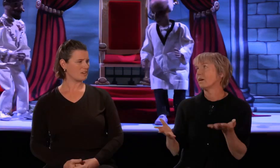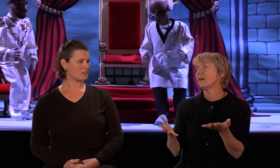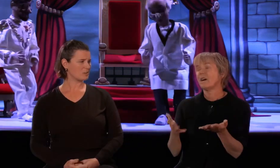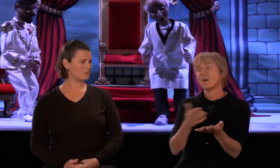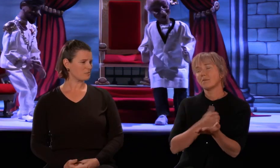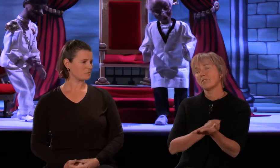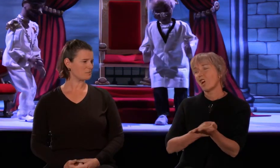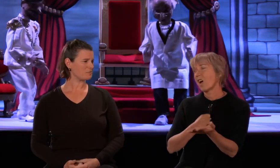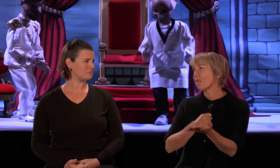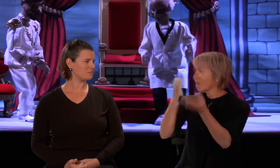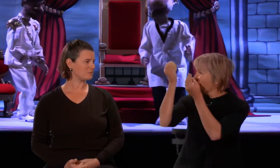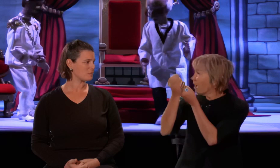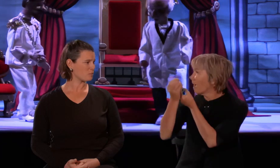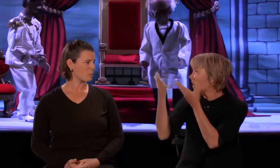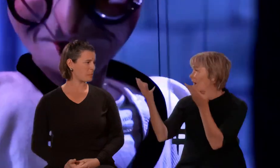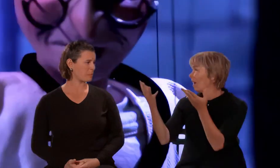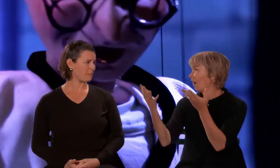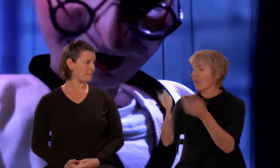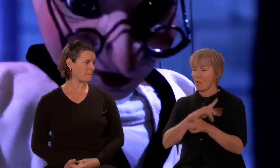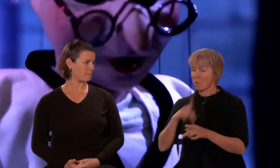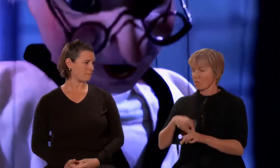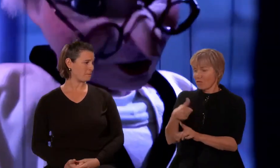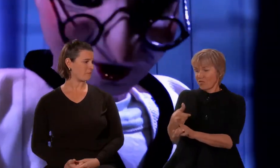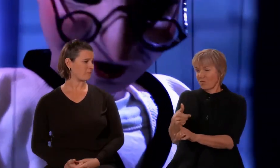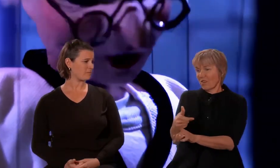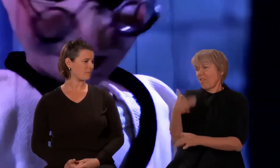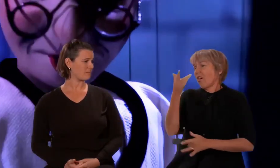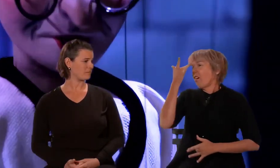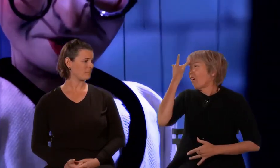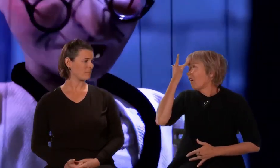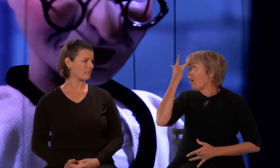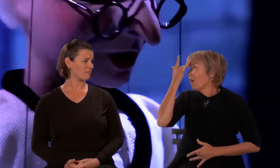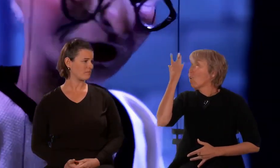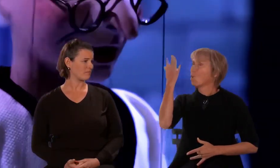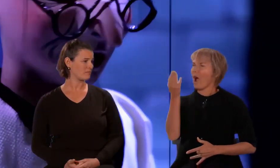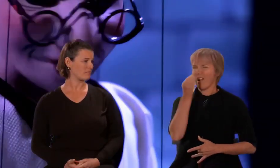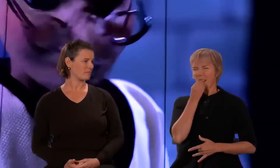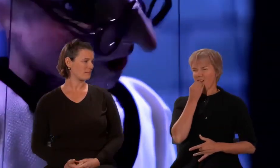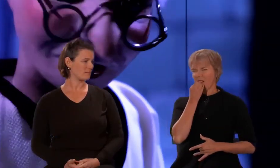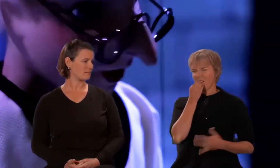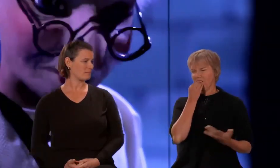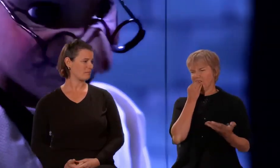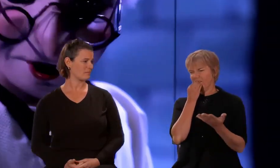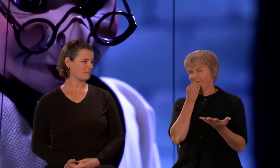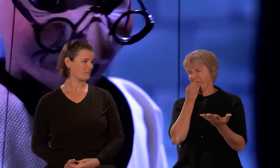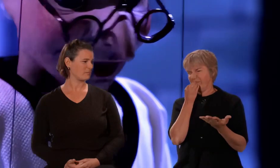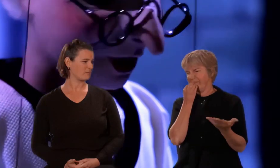that the Princess is miserably ill from a surfeit of raspberry tarts. There is little that can help her.